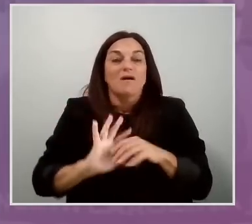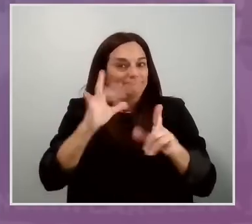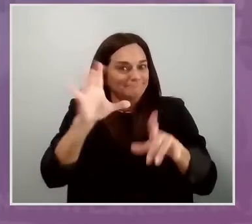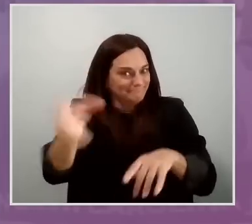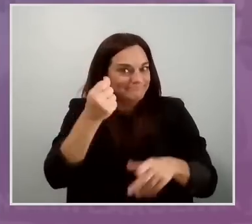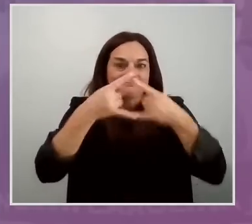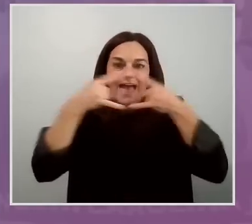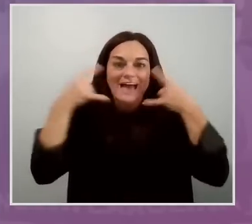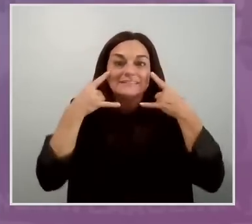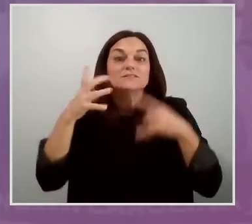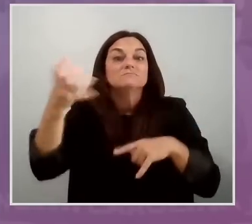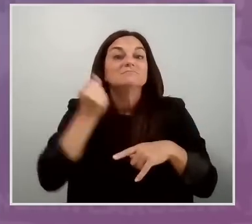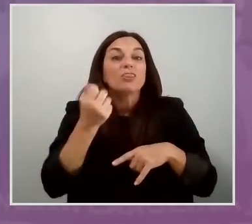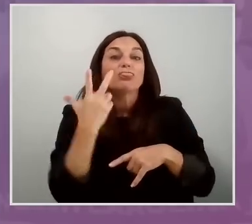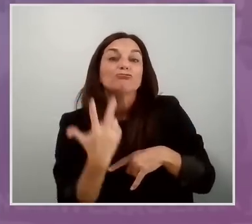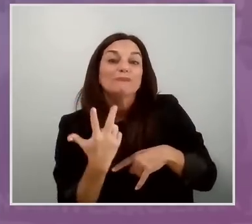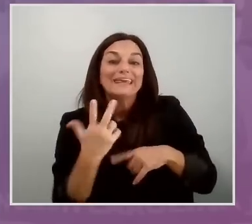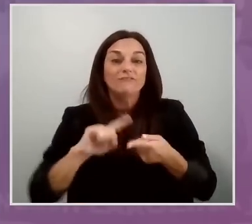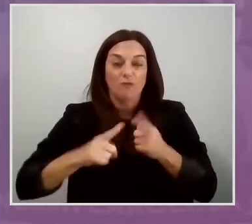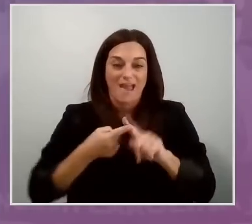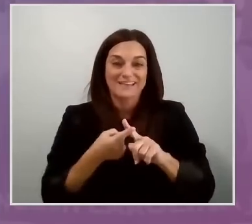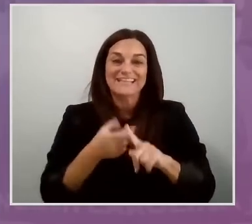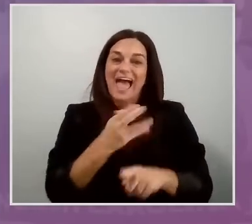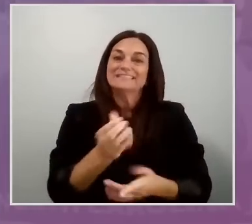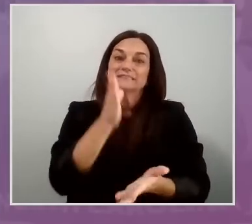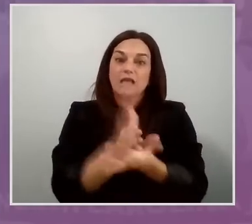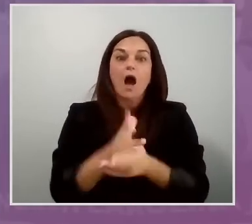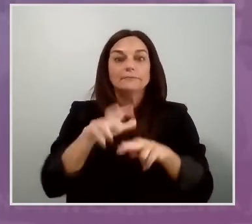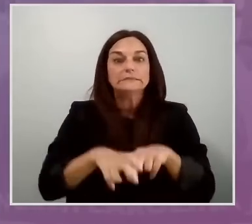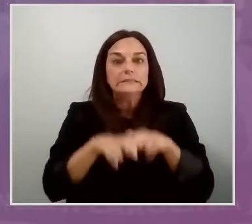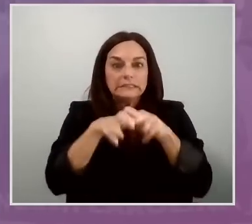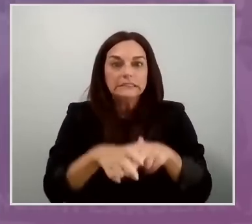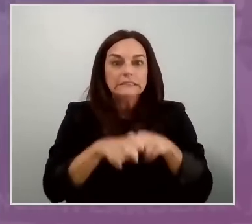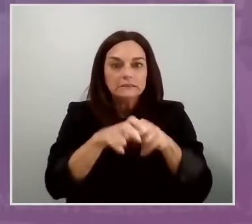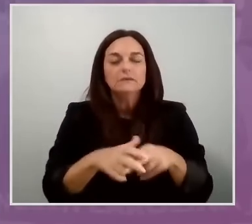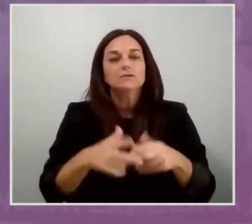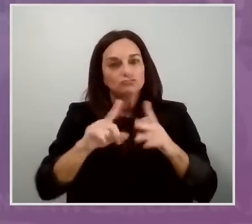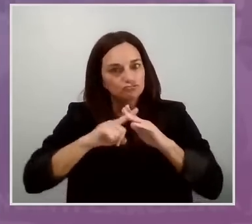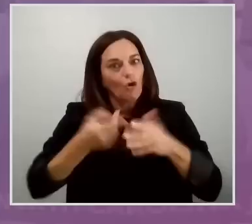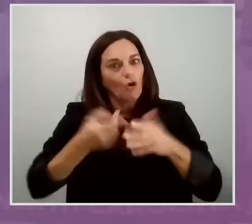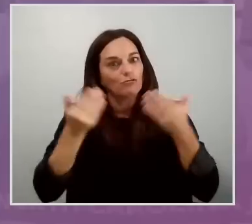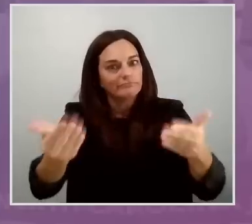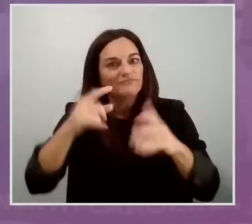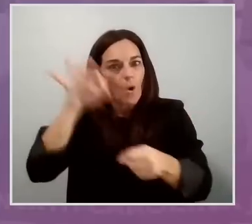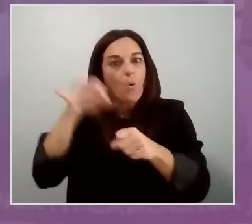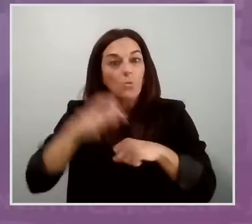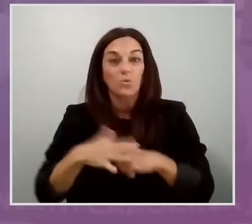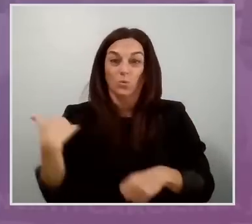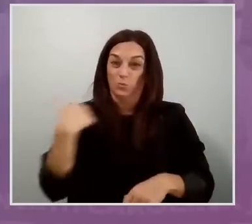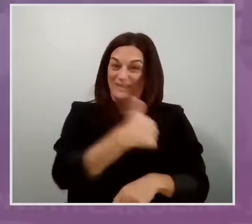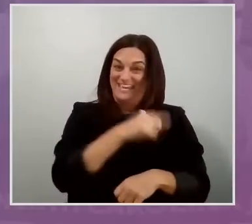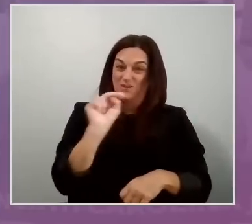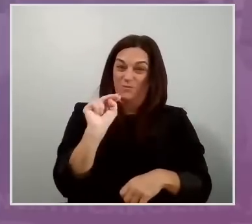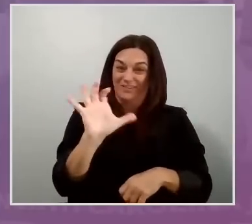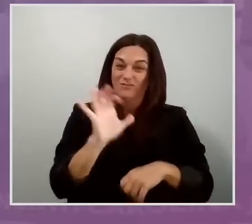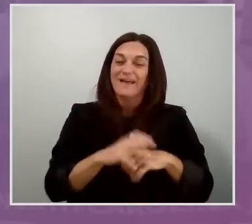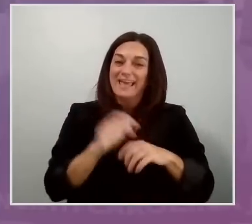THERE ARE MORE VOTING SITES THAN EVER BEFORE, SO GRAB A